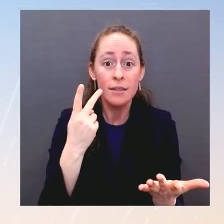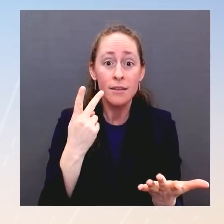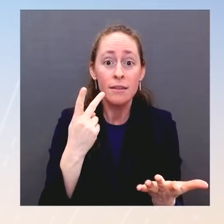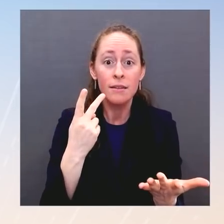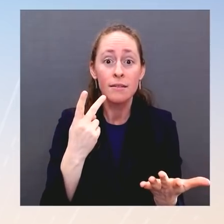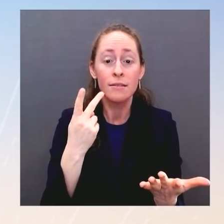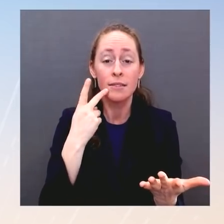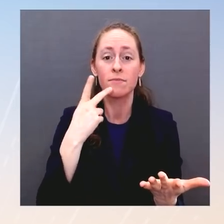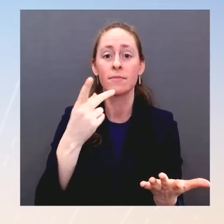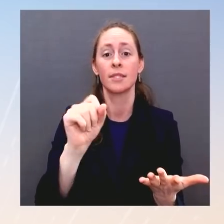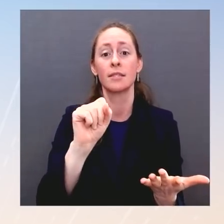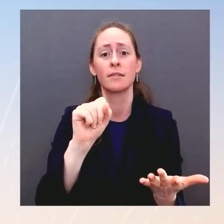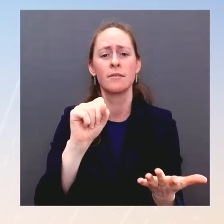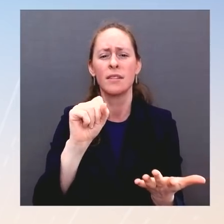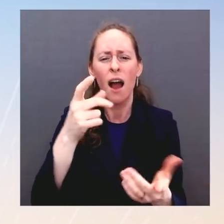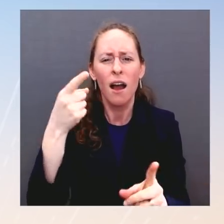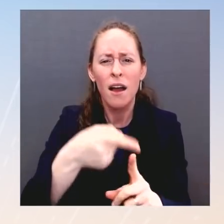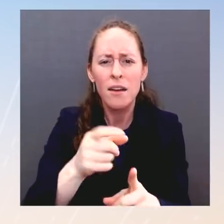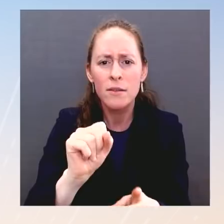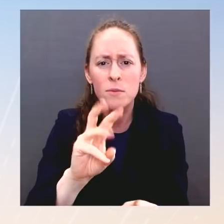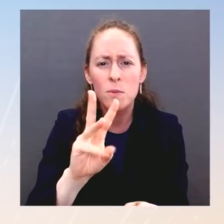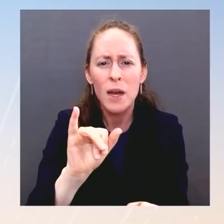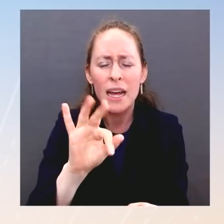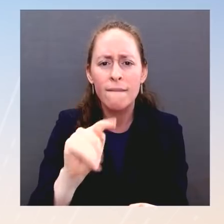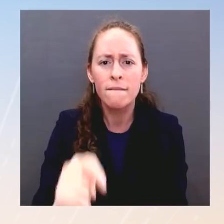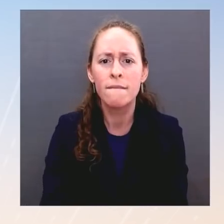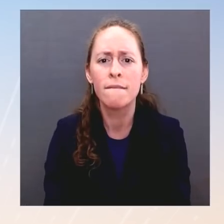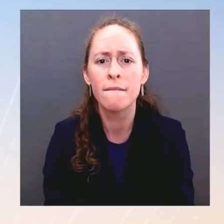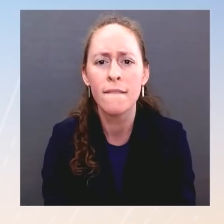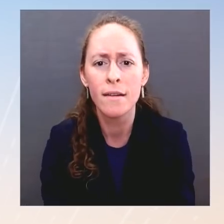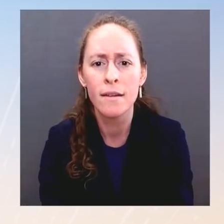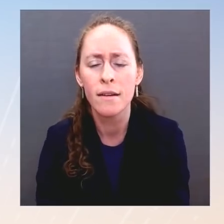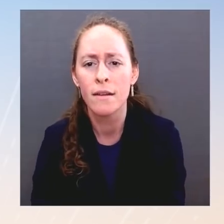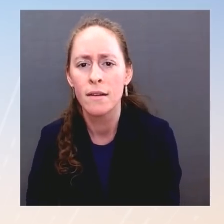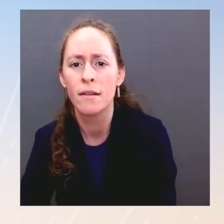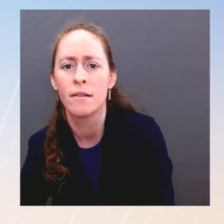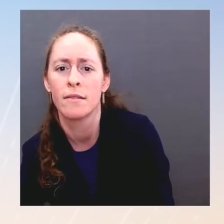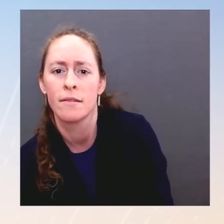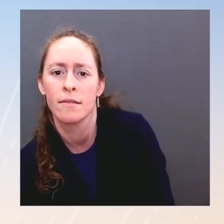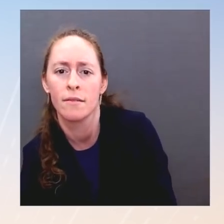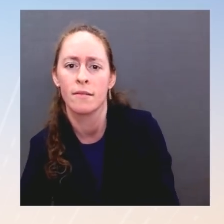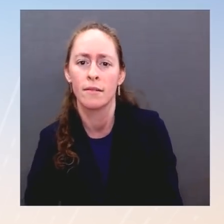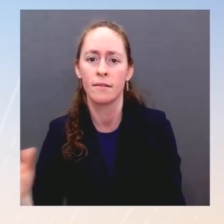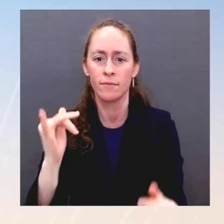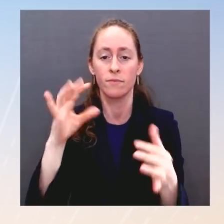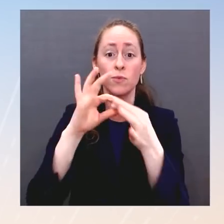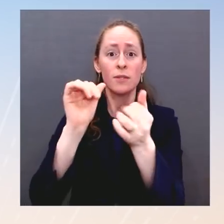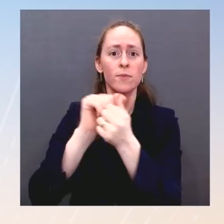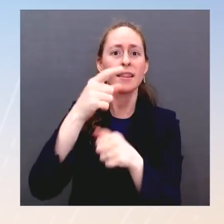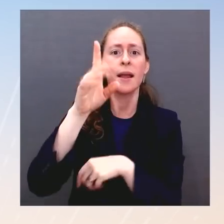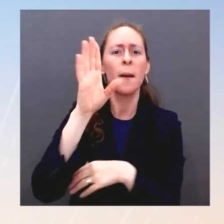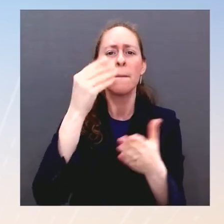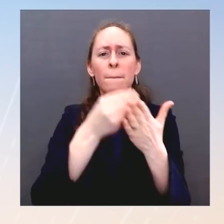And many would argue that there are ways that -- that Russia -- the Russian leadership